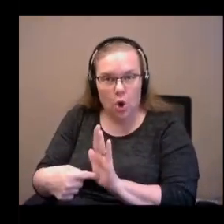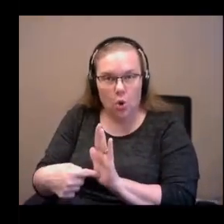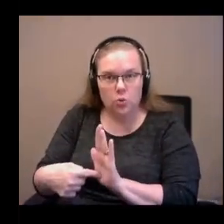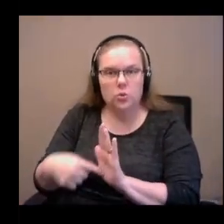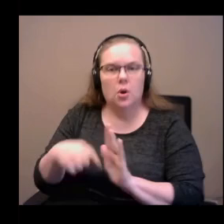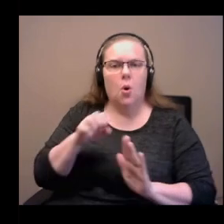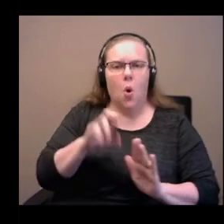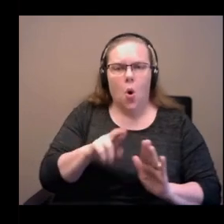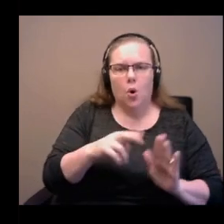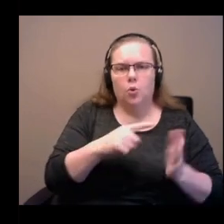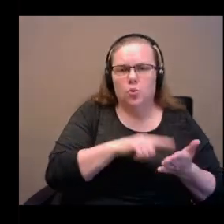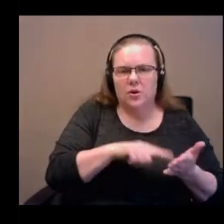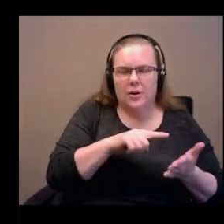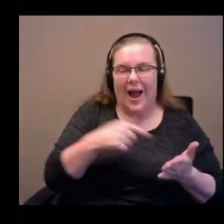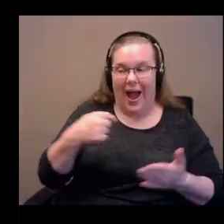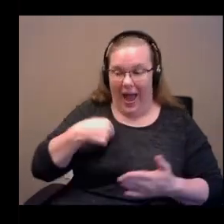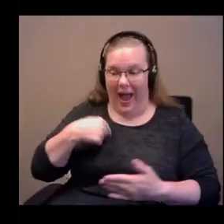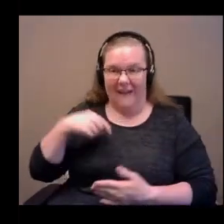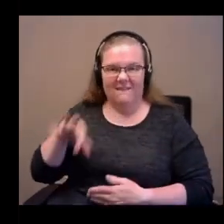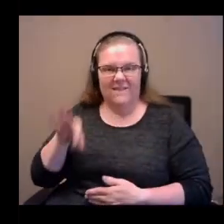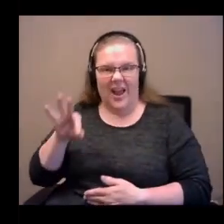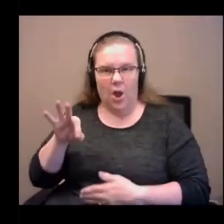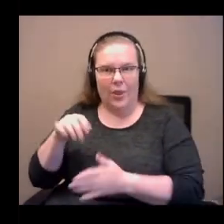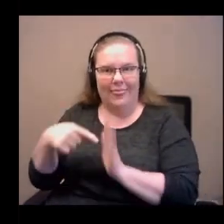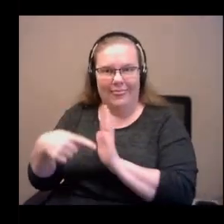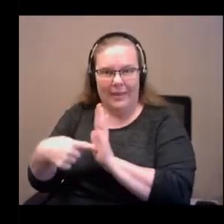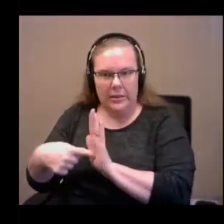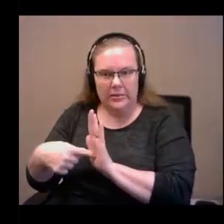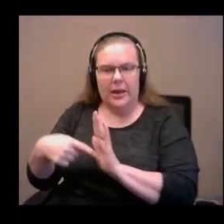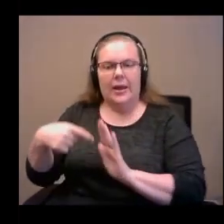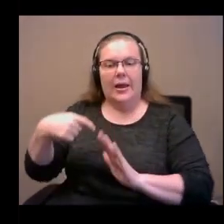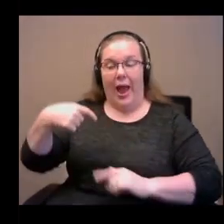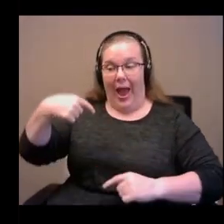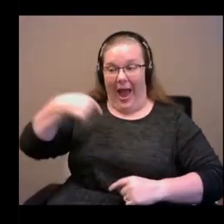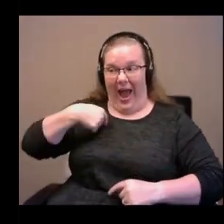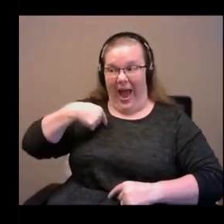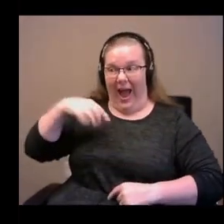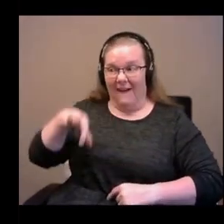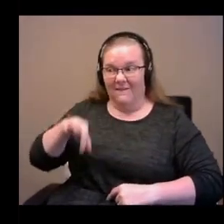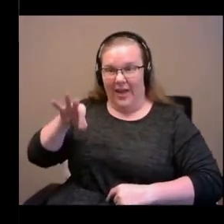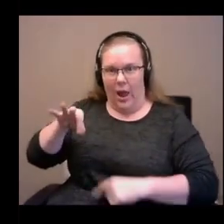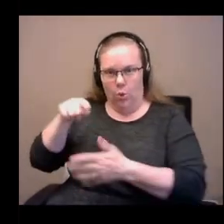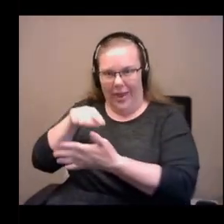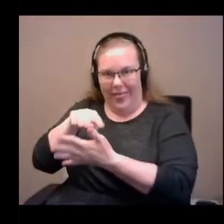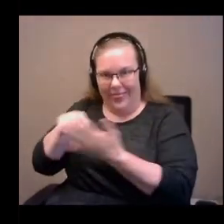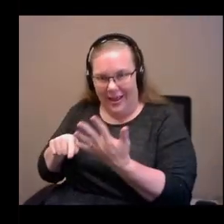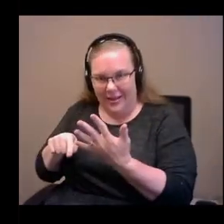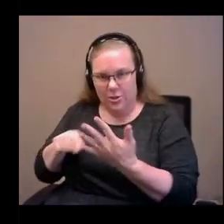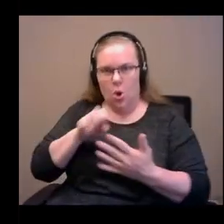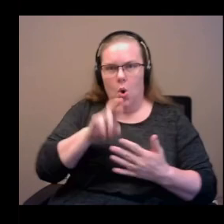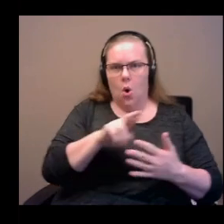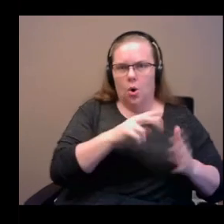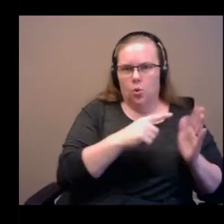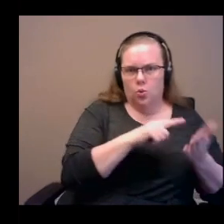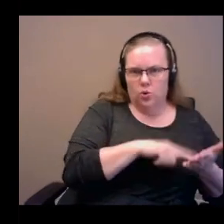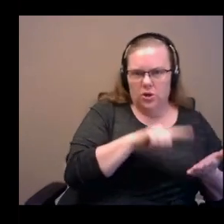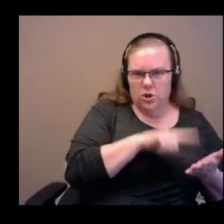X? Nobody voted. We’ll try one more time. I found X? Results show X? Okay, everybody thinks results